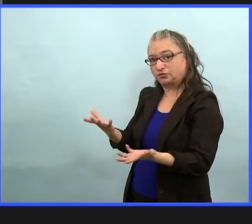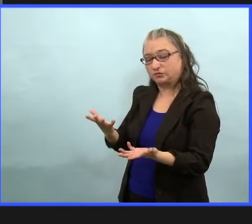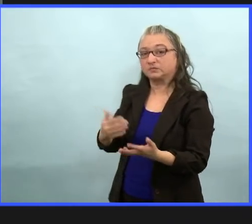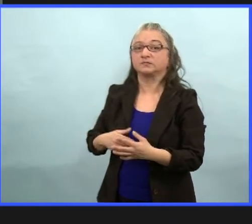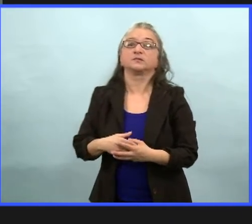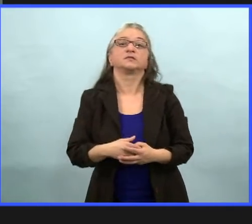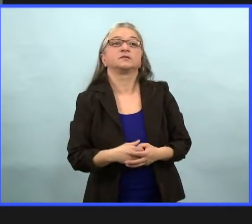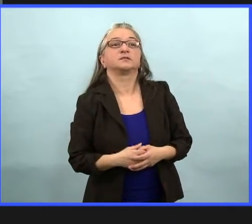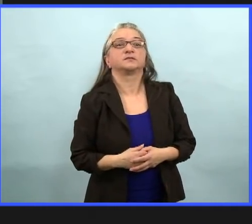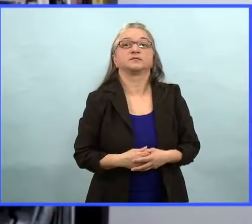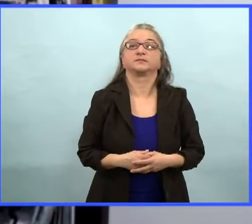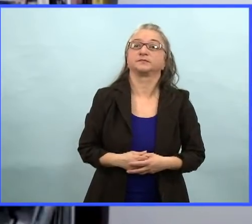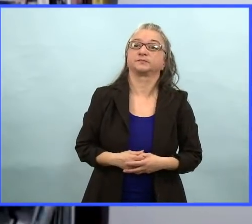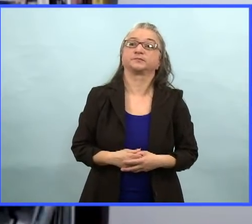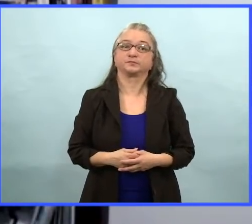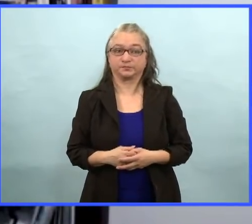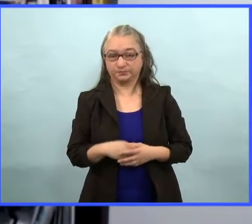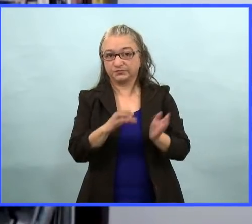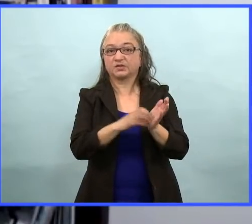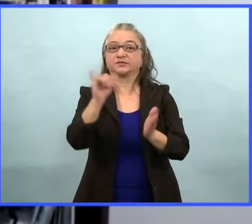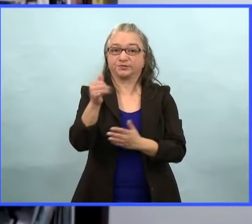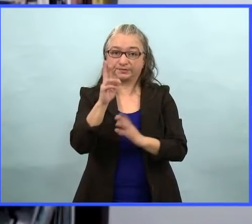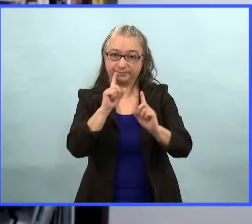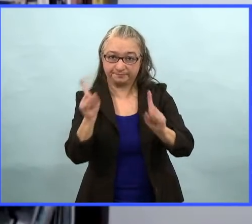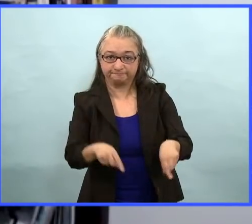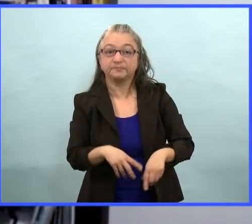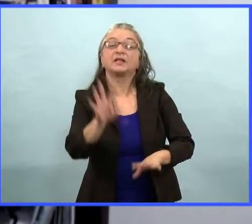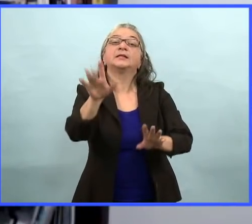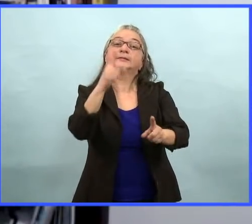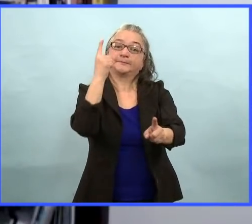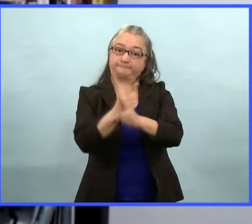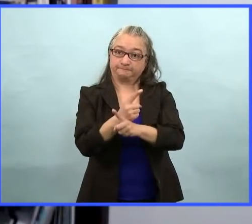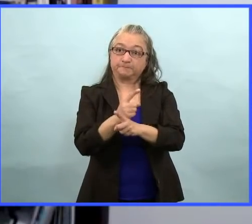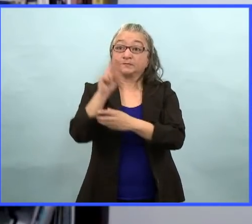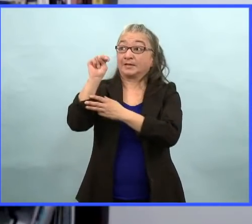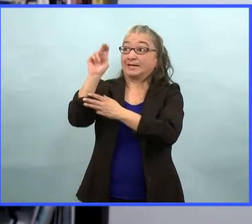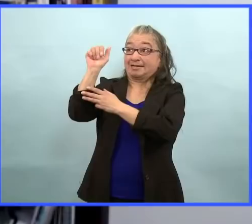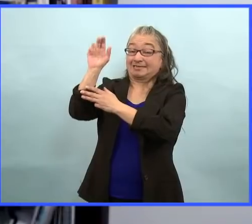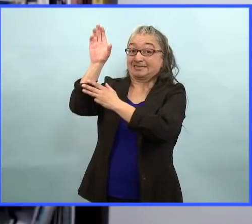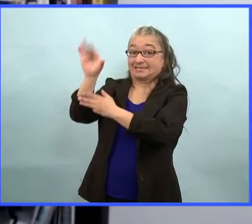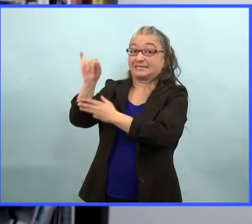yeah nasty came out with new recommendations on friday uh so our clinical team is reviewing